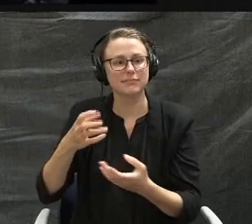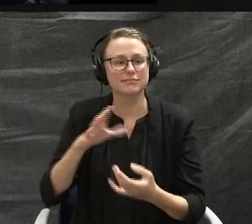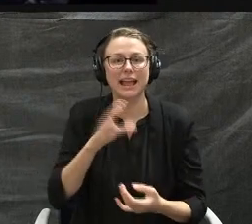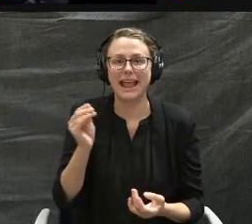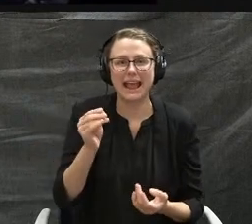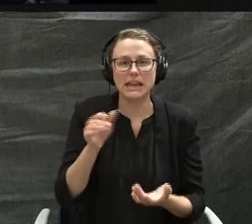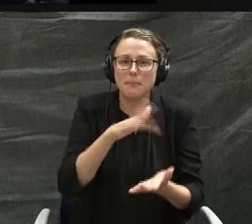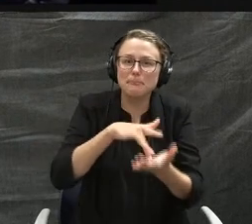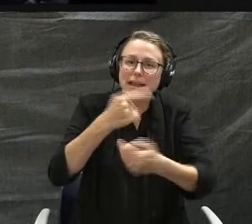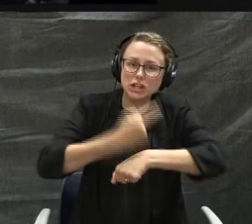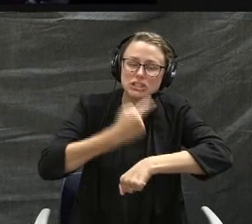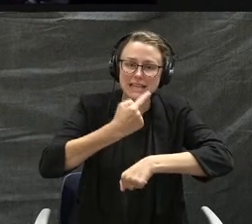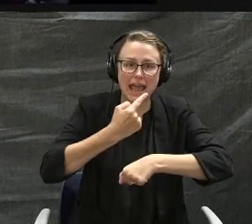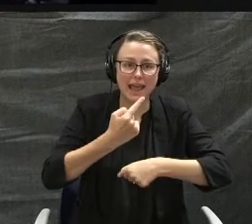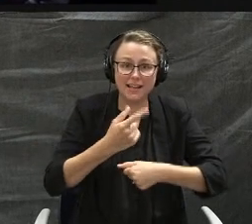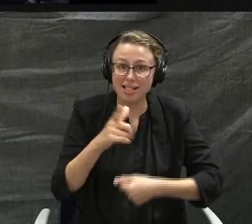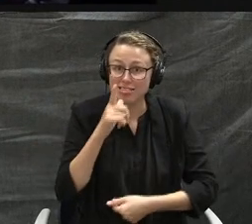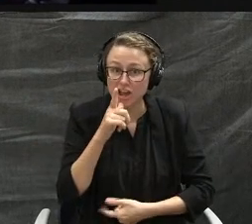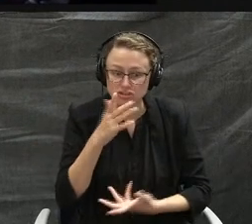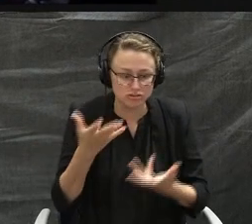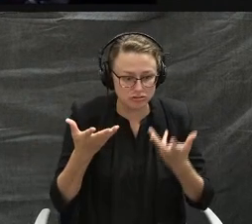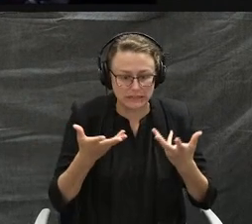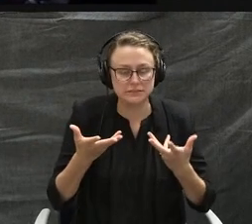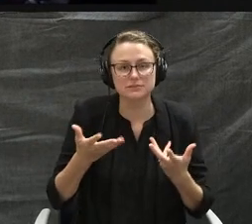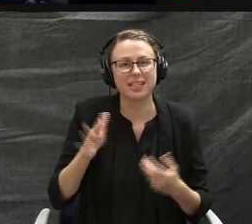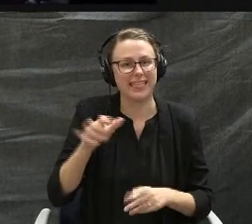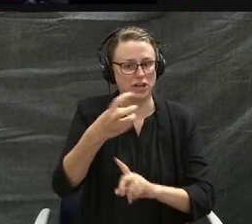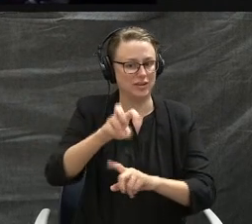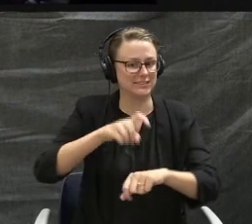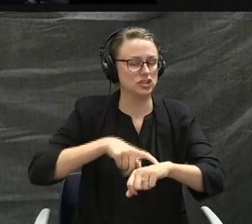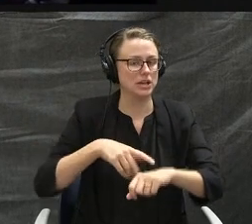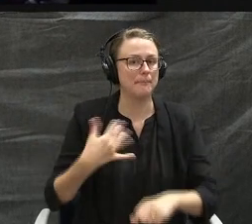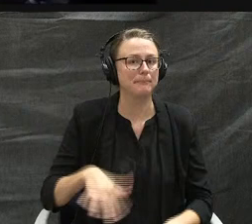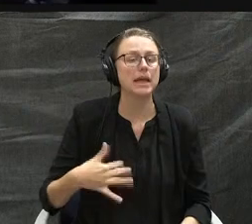are having lunch is some of the suggestions that had been laid